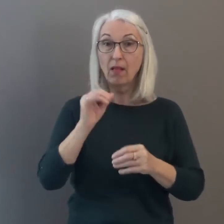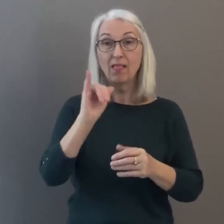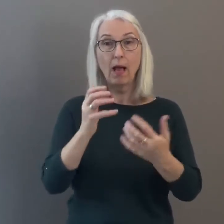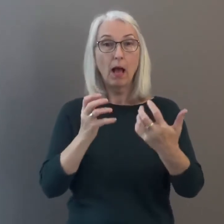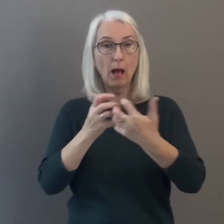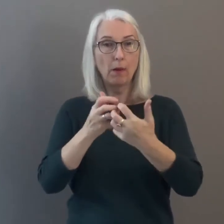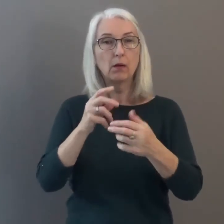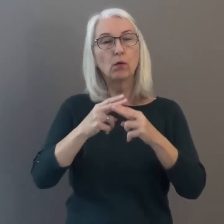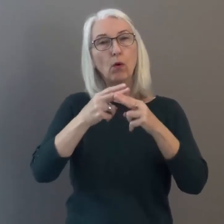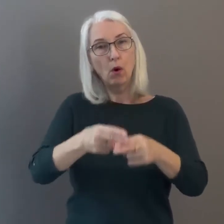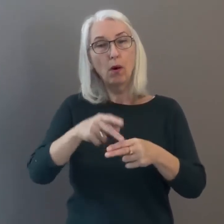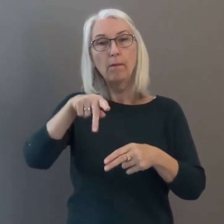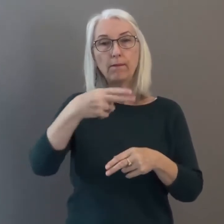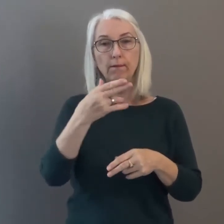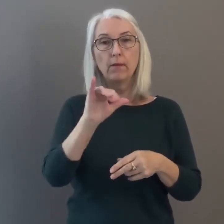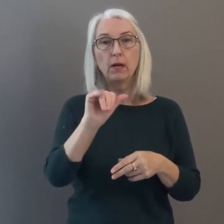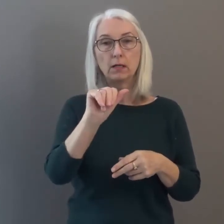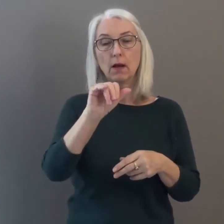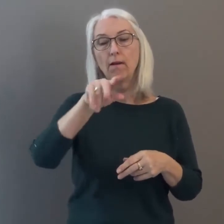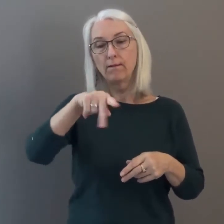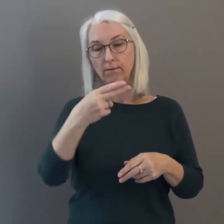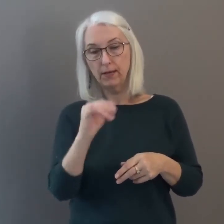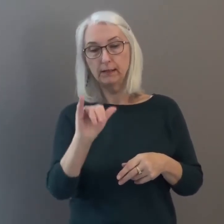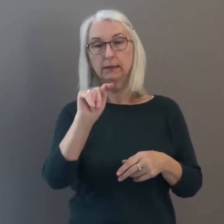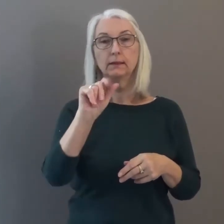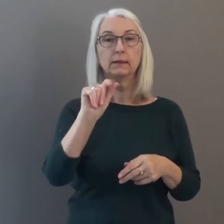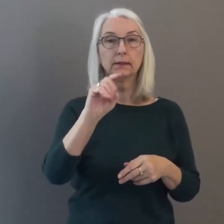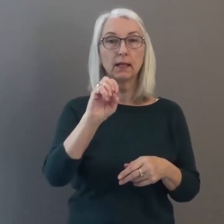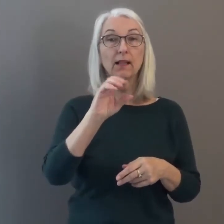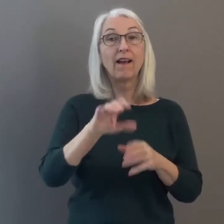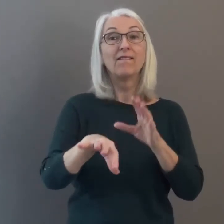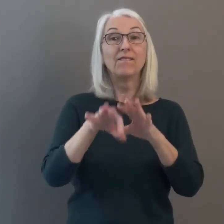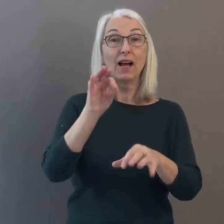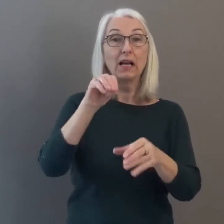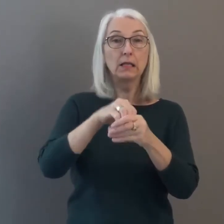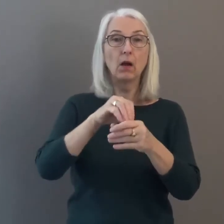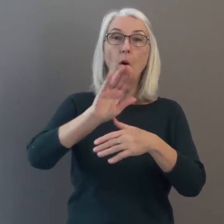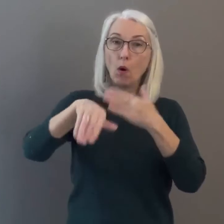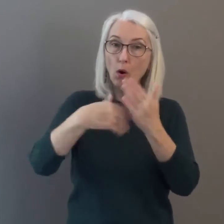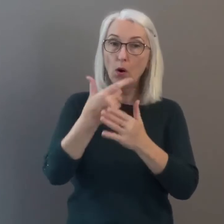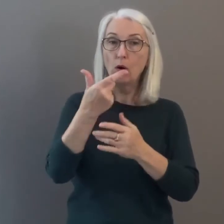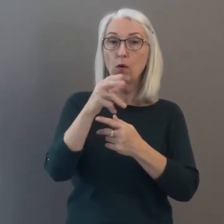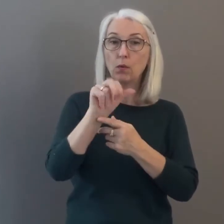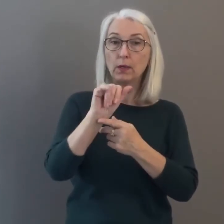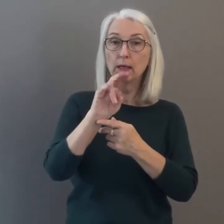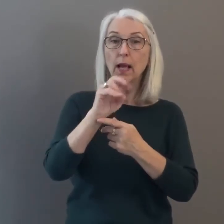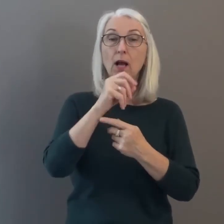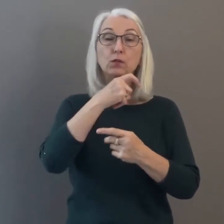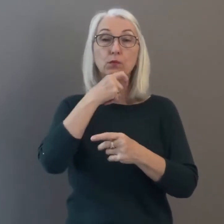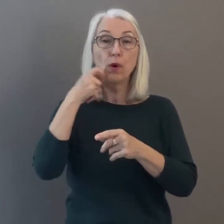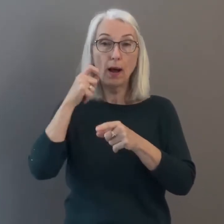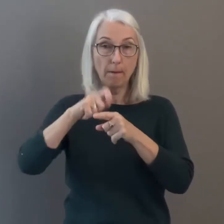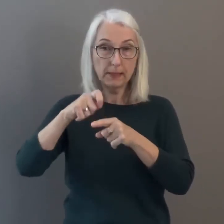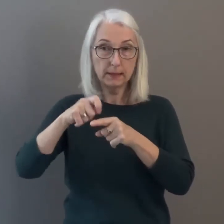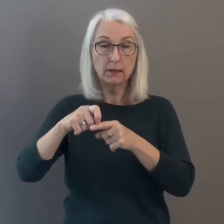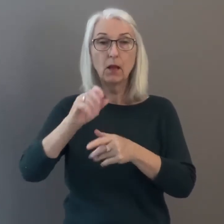These compounds are called phytates and are found in whole grains and dried beans.